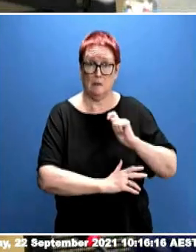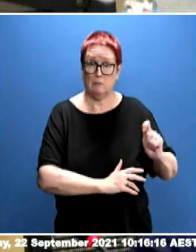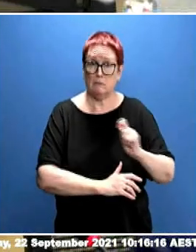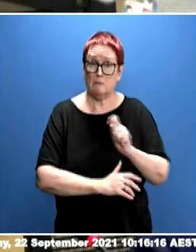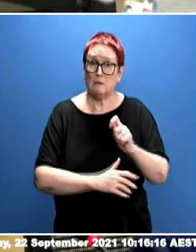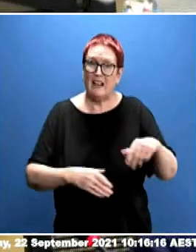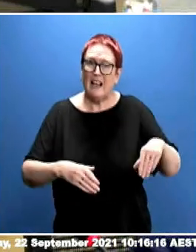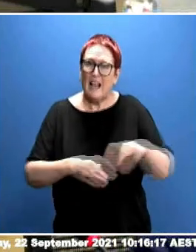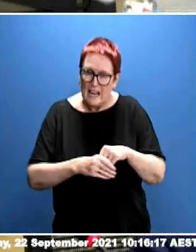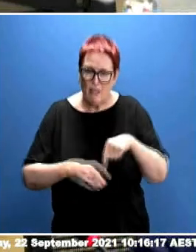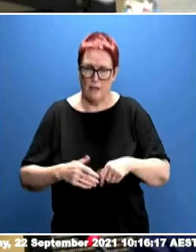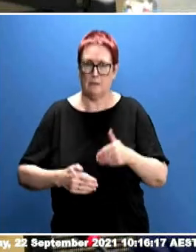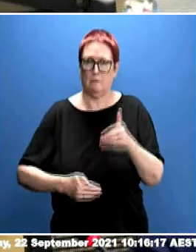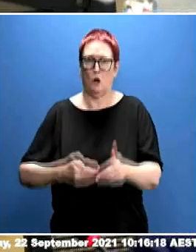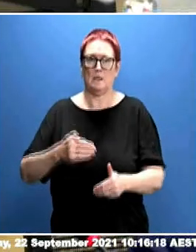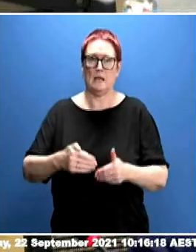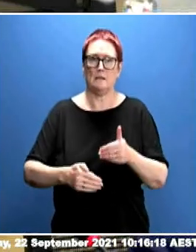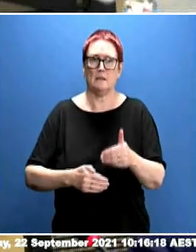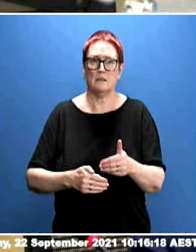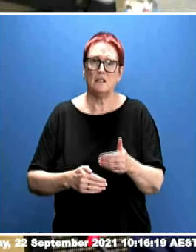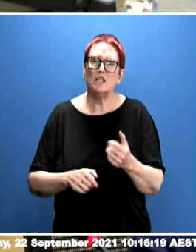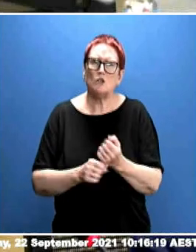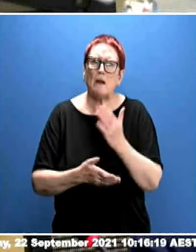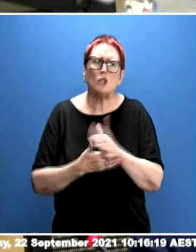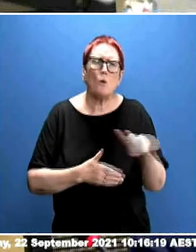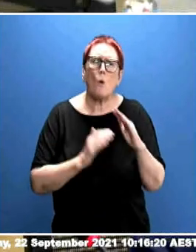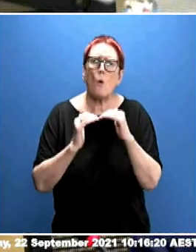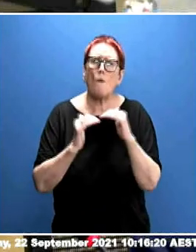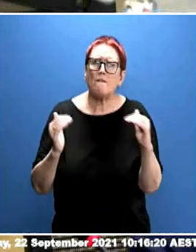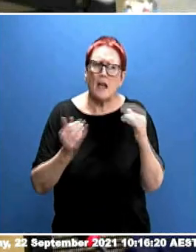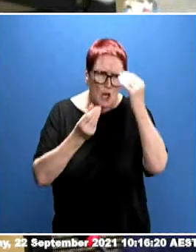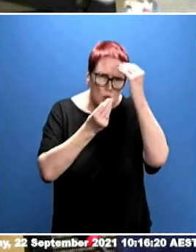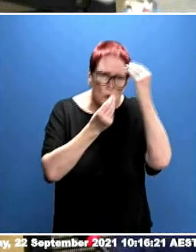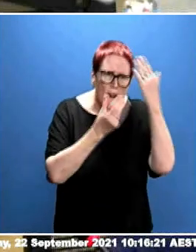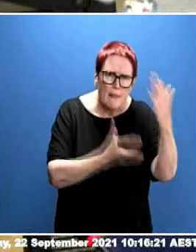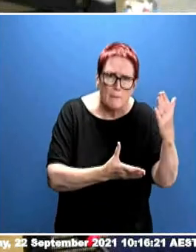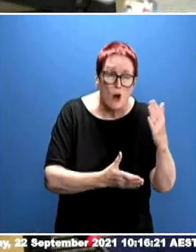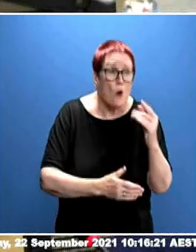as part of the process of procedural fairness to alert parties potentially